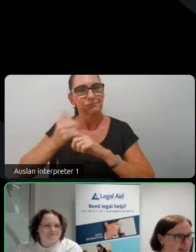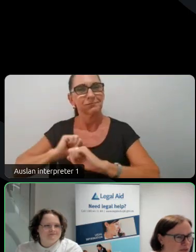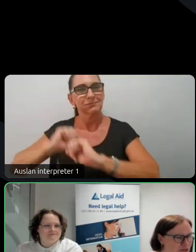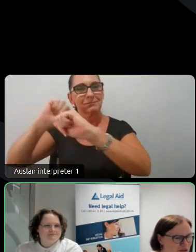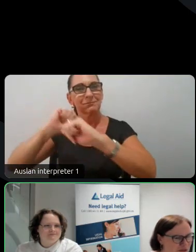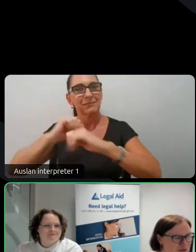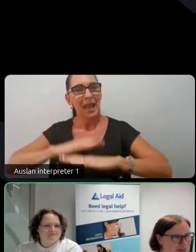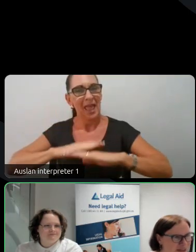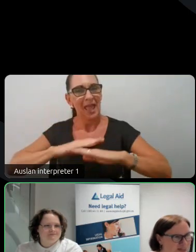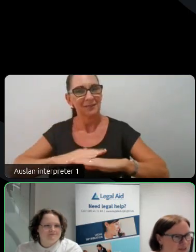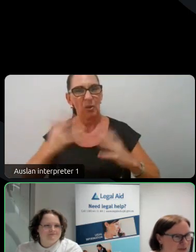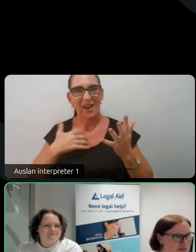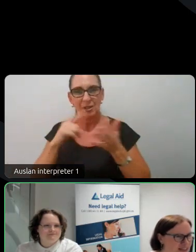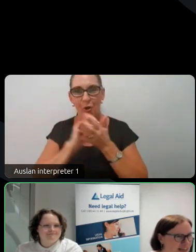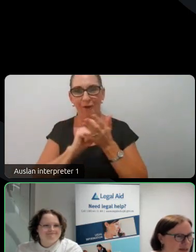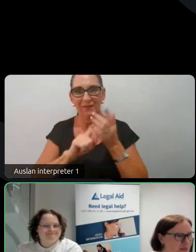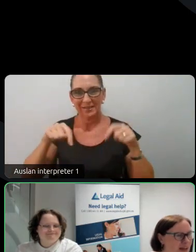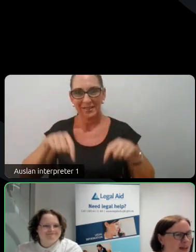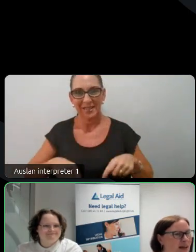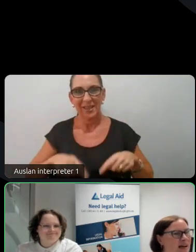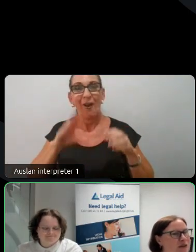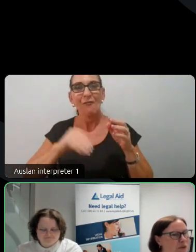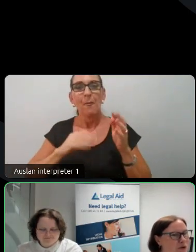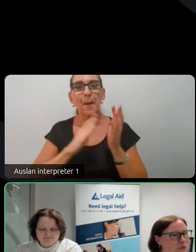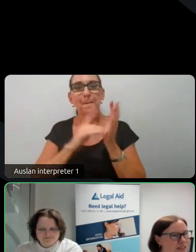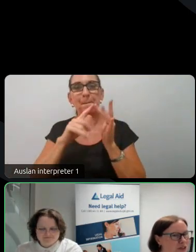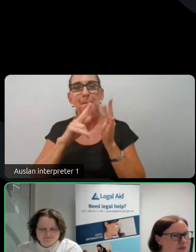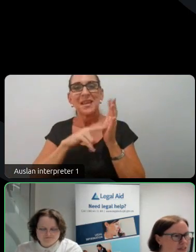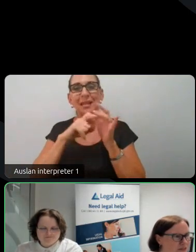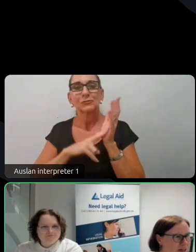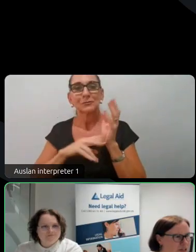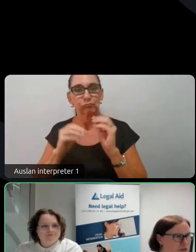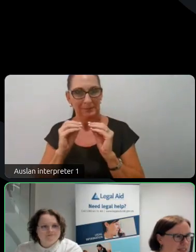stand. We're joining you from Meanjin, Brisbane today, and where we all work to help disadvantaged